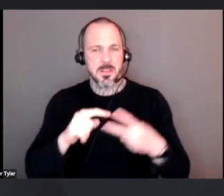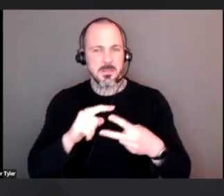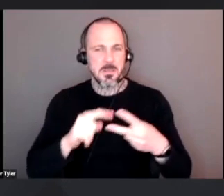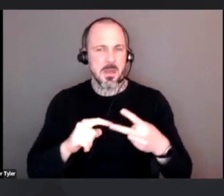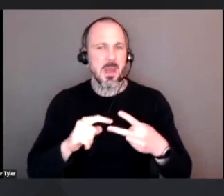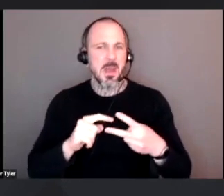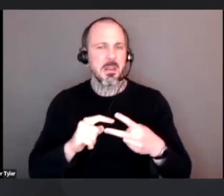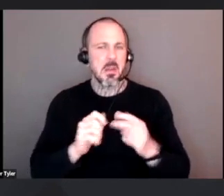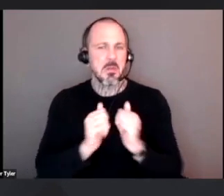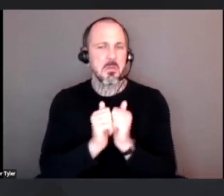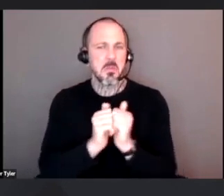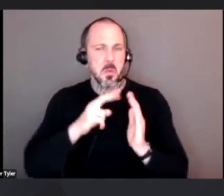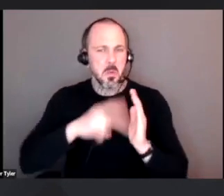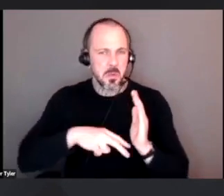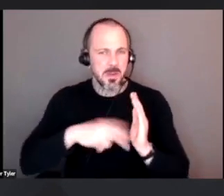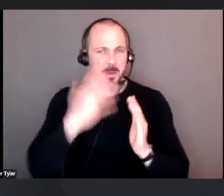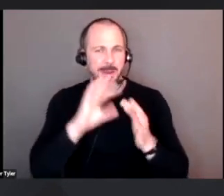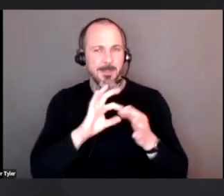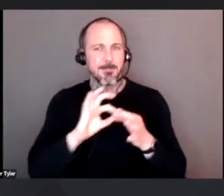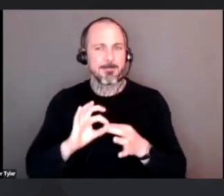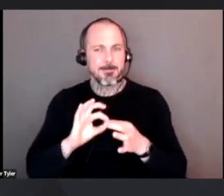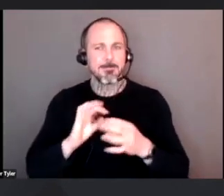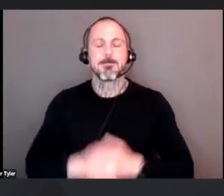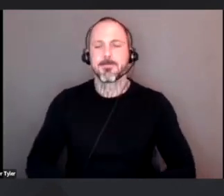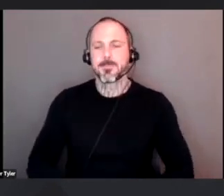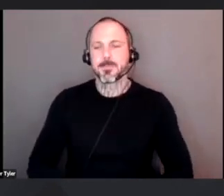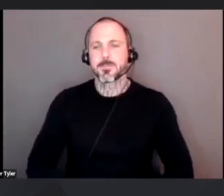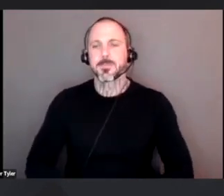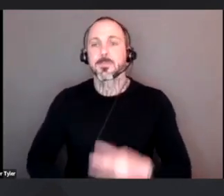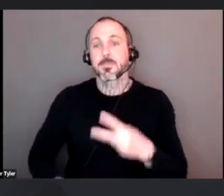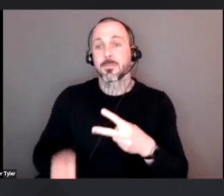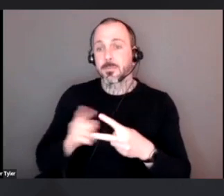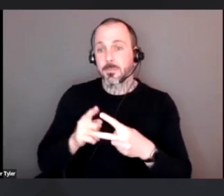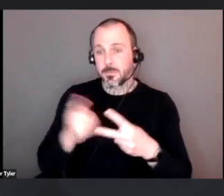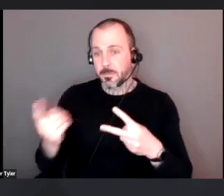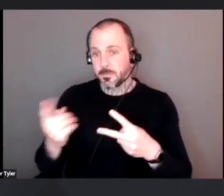to provide to other organizations to help understand the impact of inclusive hiring?"